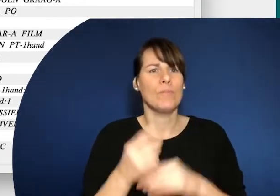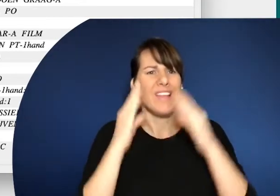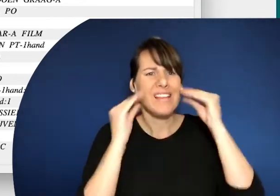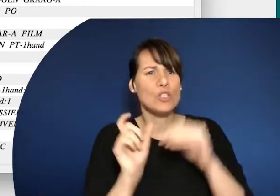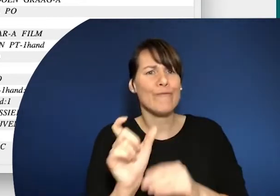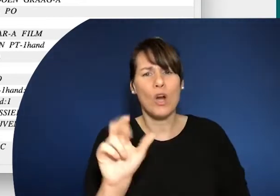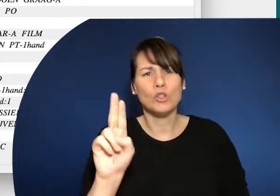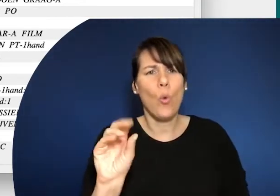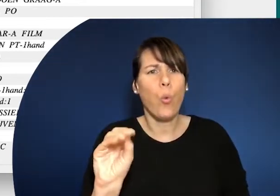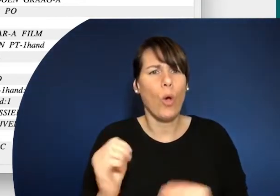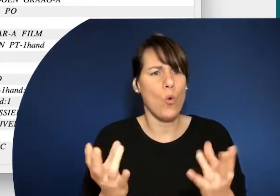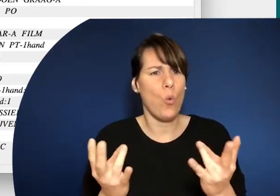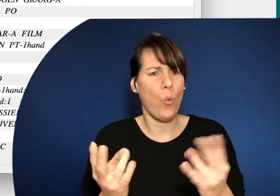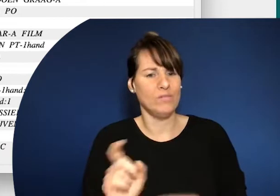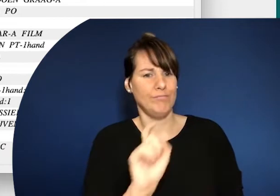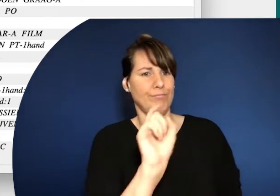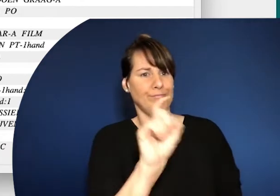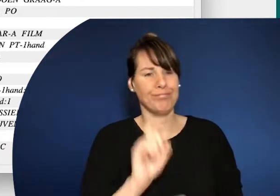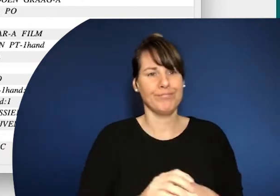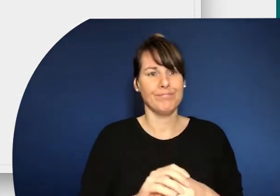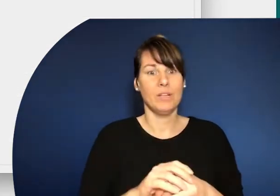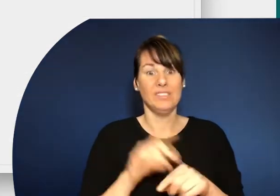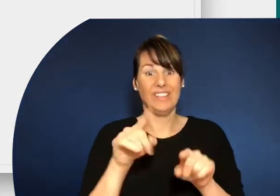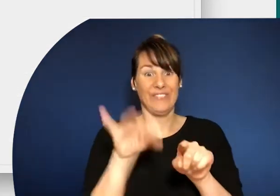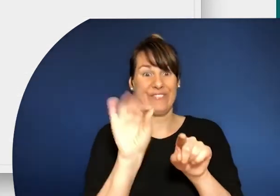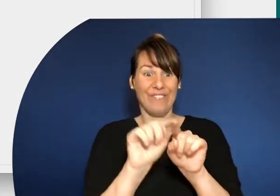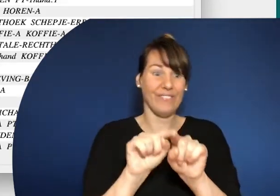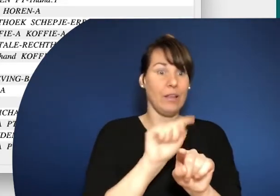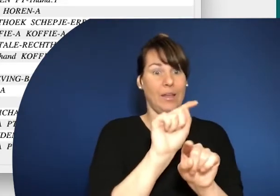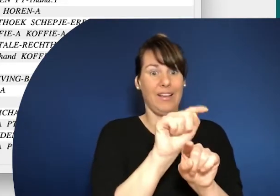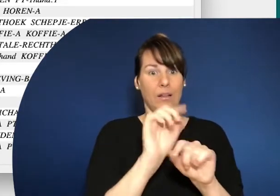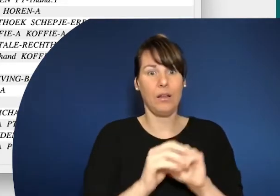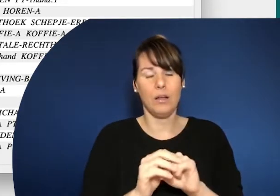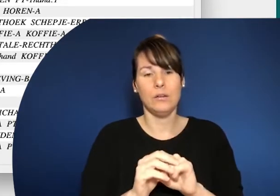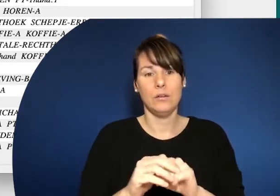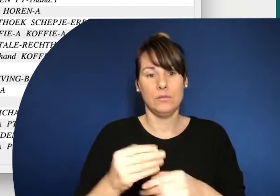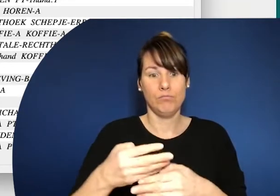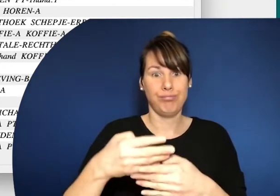And when I click on this. Again.